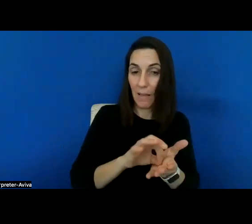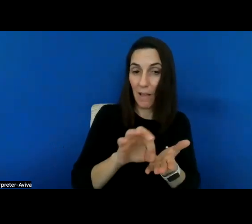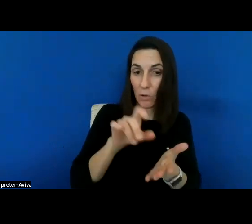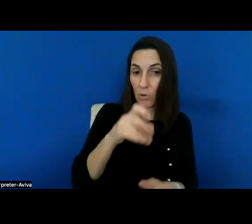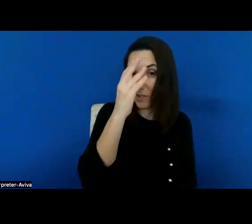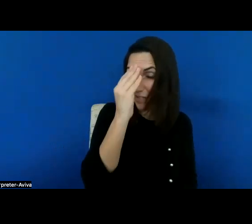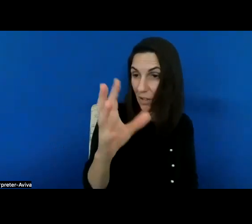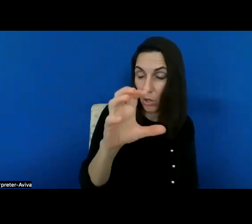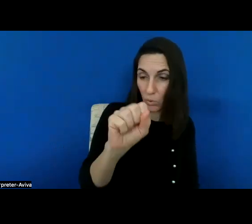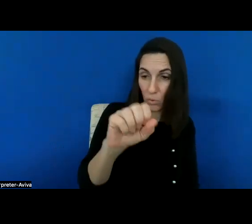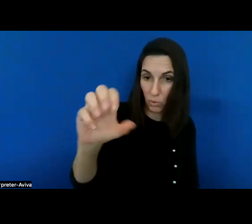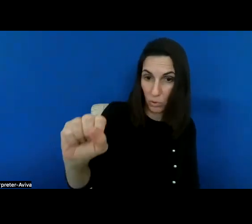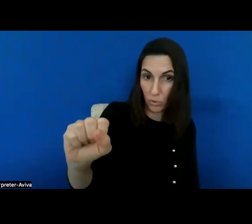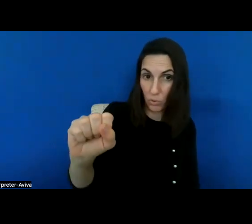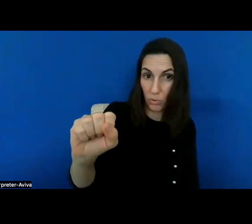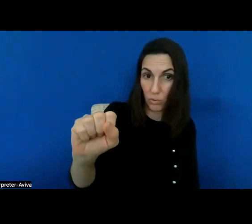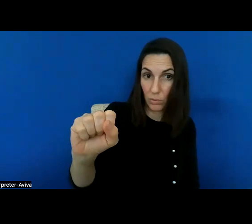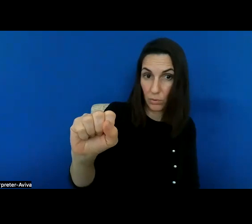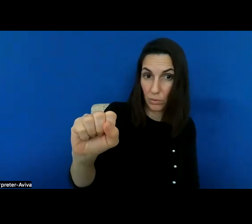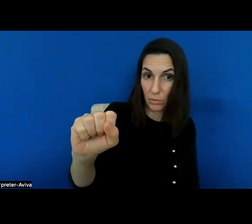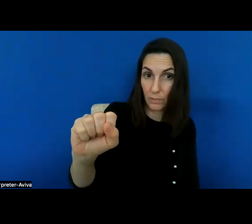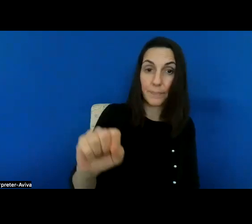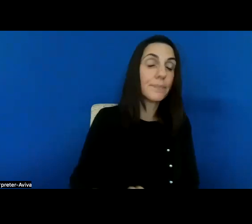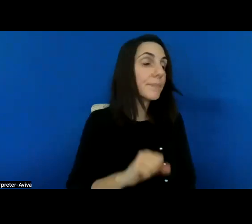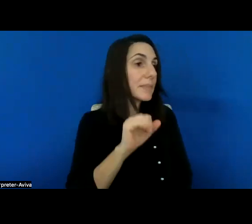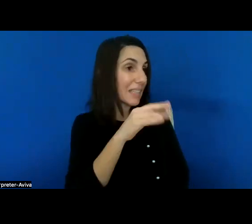11:37:55 If I have an able account, if you're on Ssl.